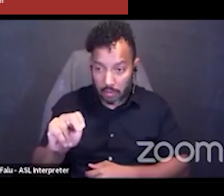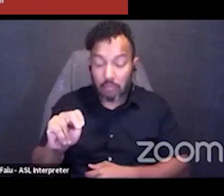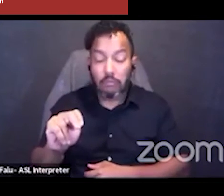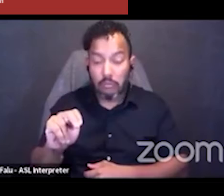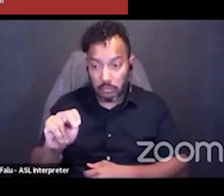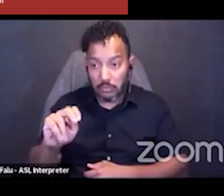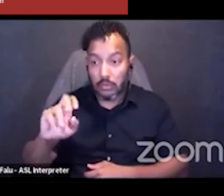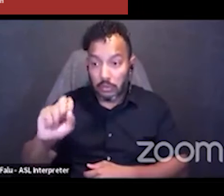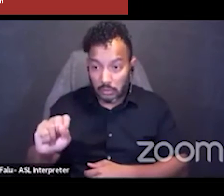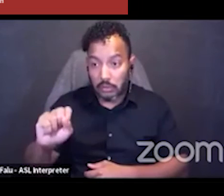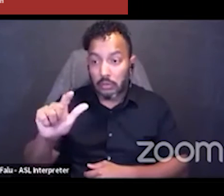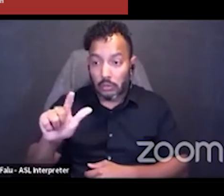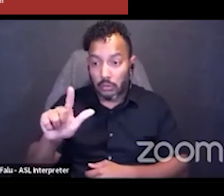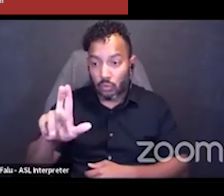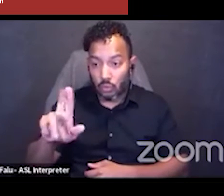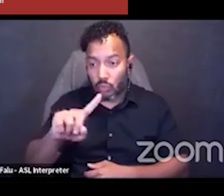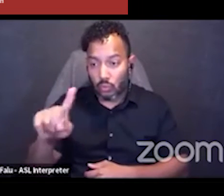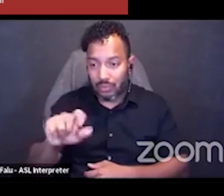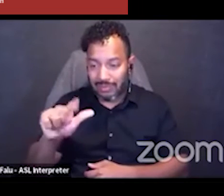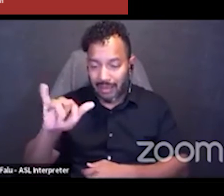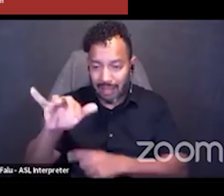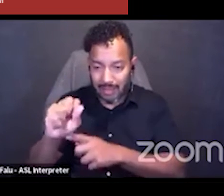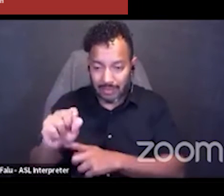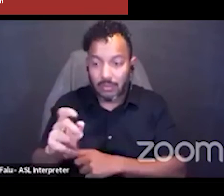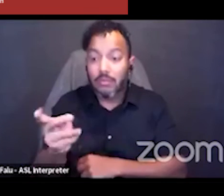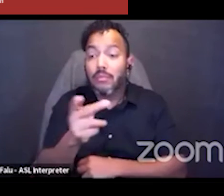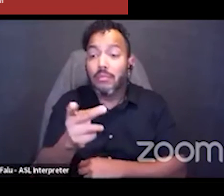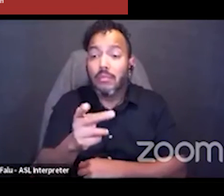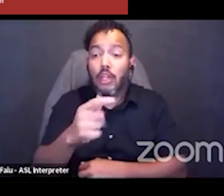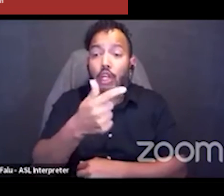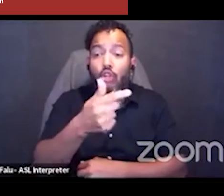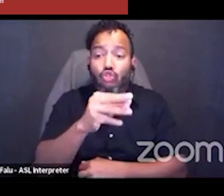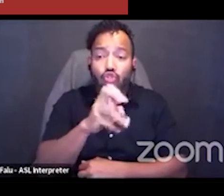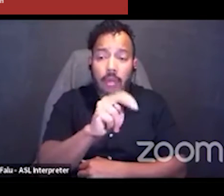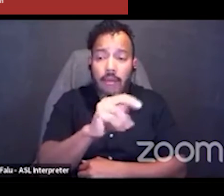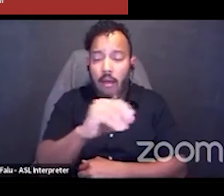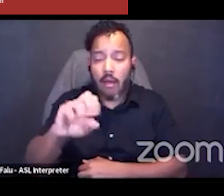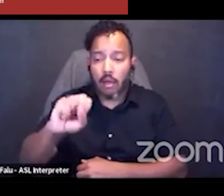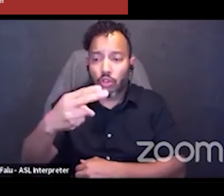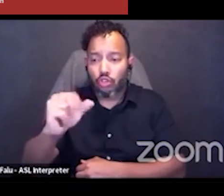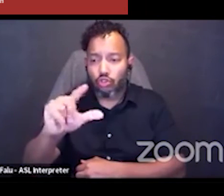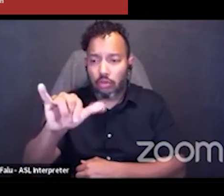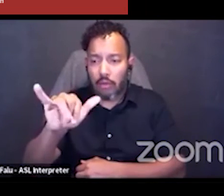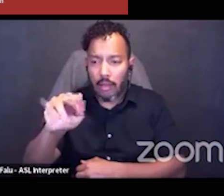Marcie pointed out what can happen when the federal government does not fulfill its promise